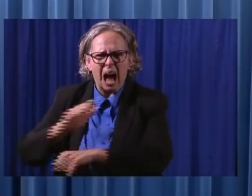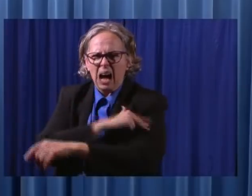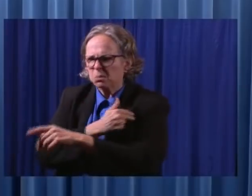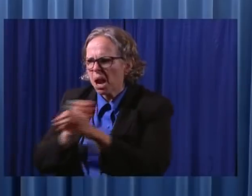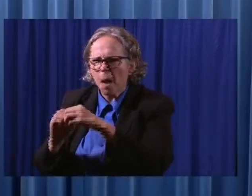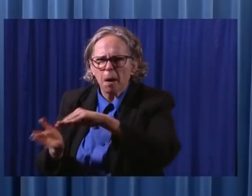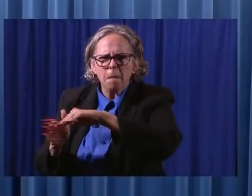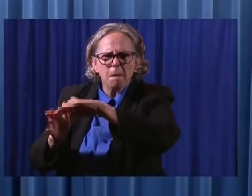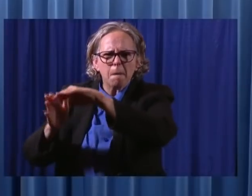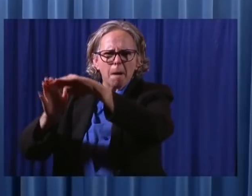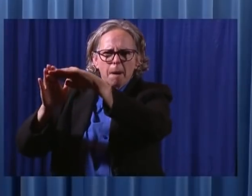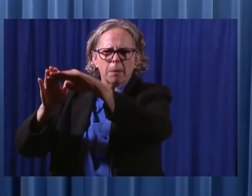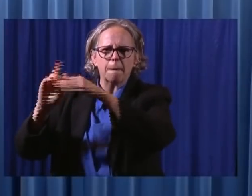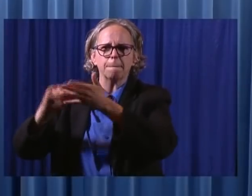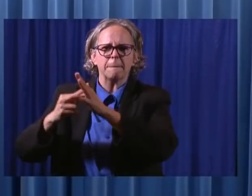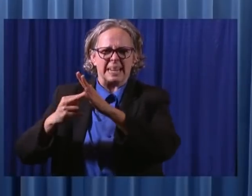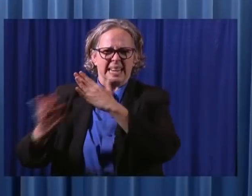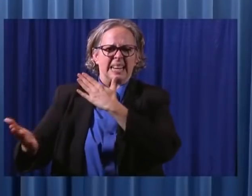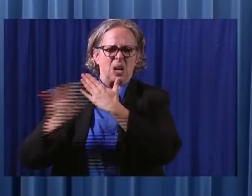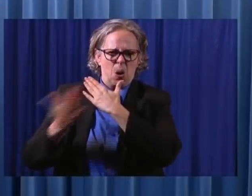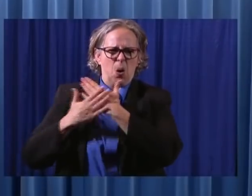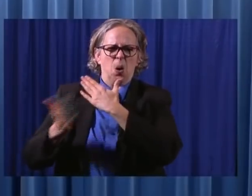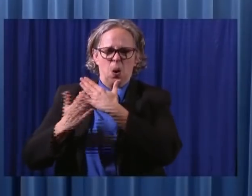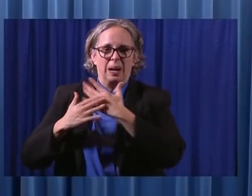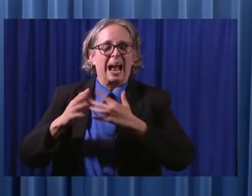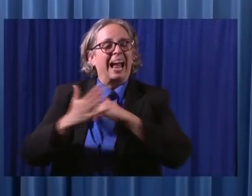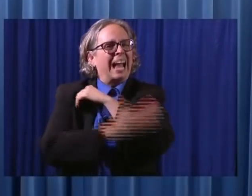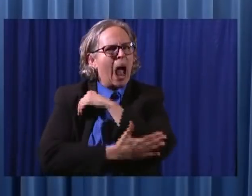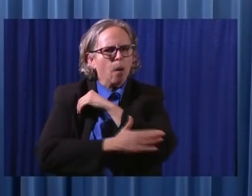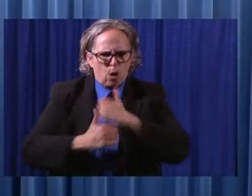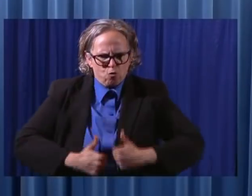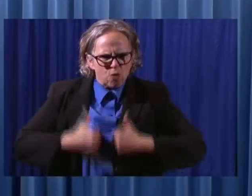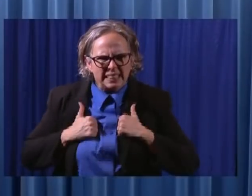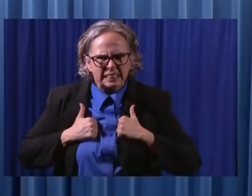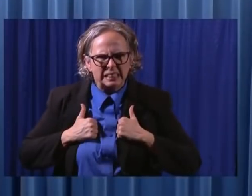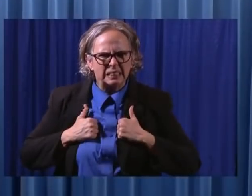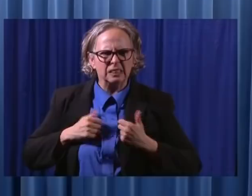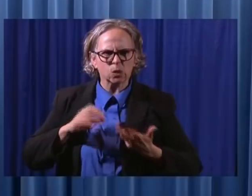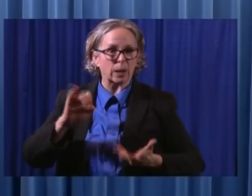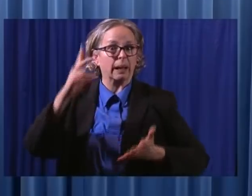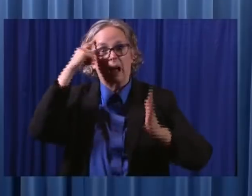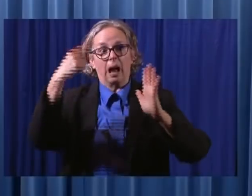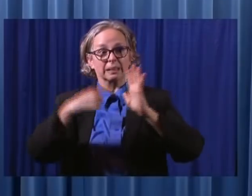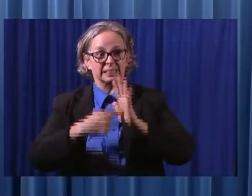WHO ARE ADMITTED TO A HOSPITAL, THE COUNTY WILL BE FLAGGED FOR AN INDICATOR.